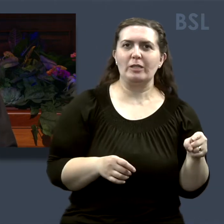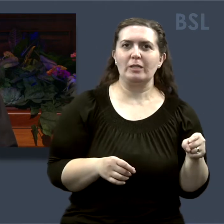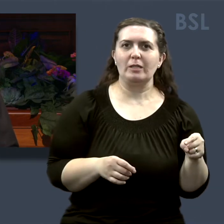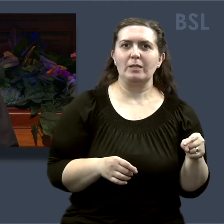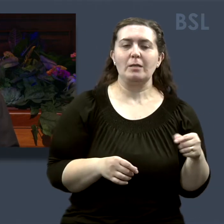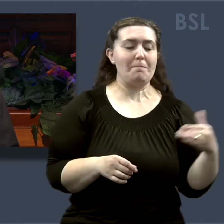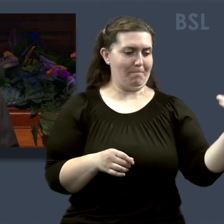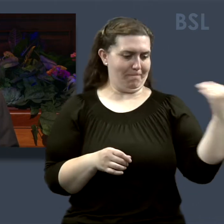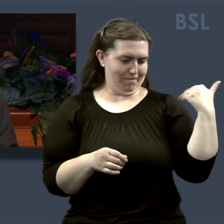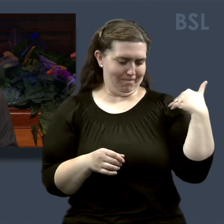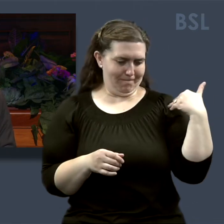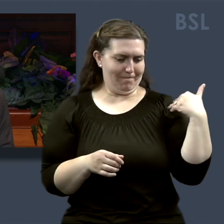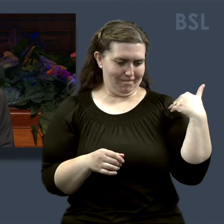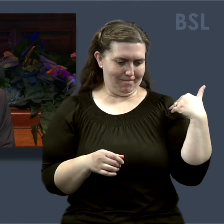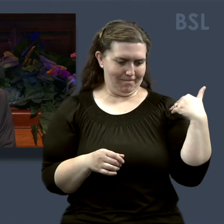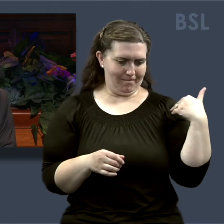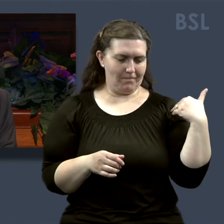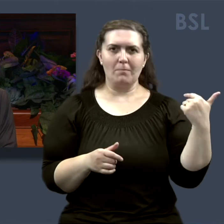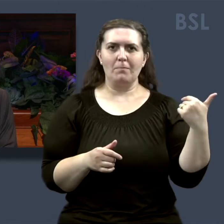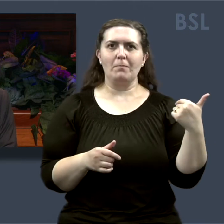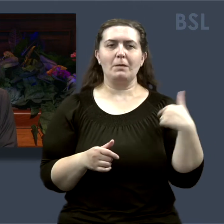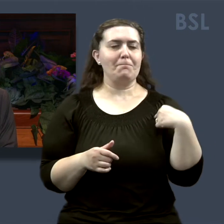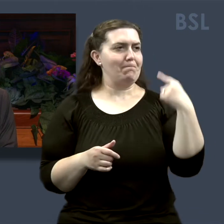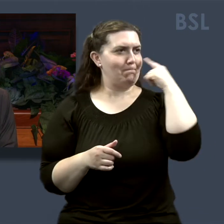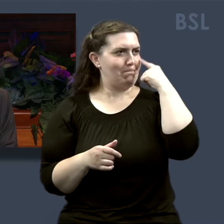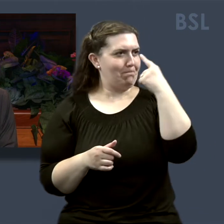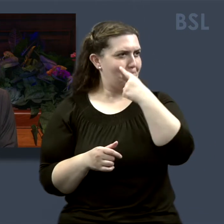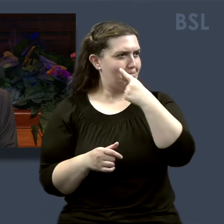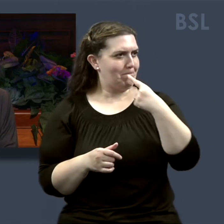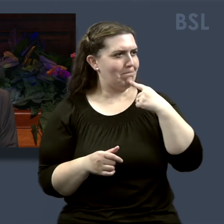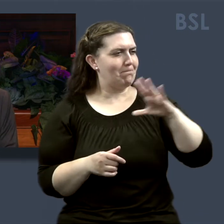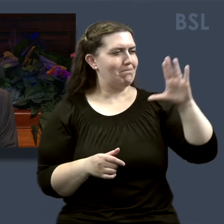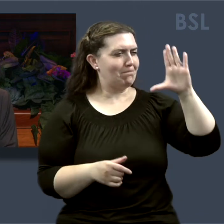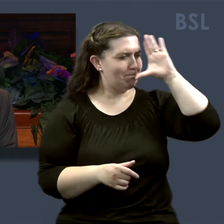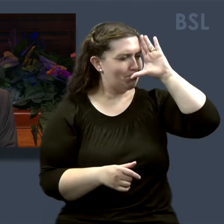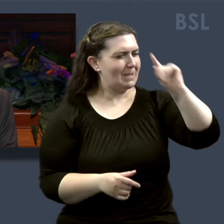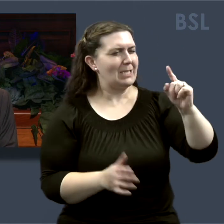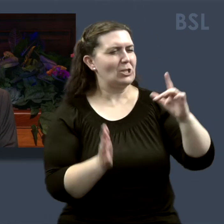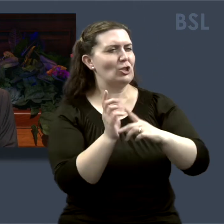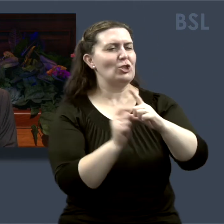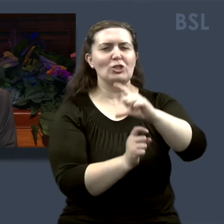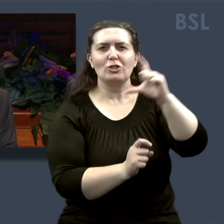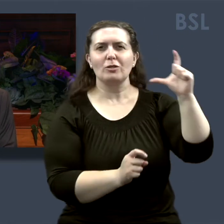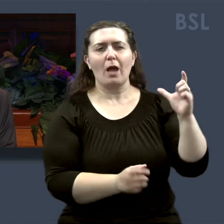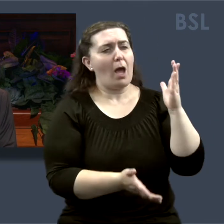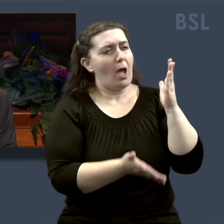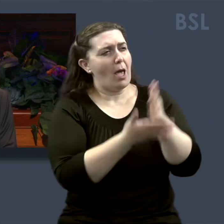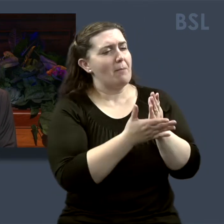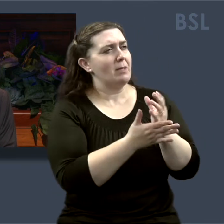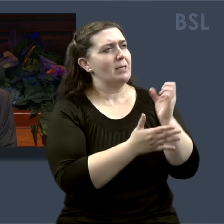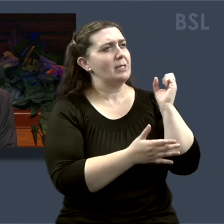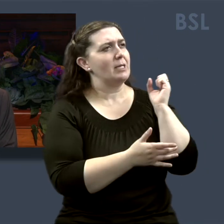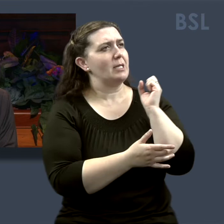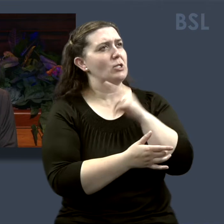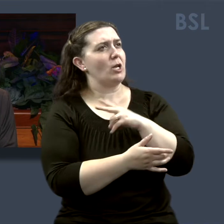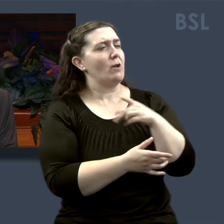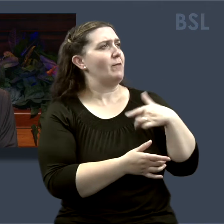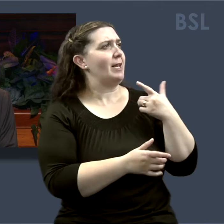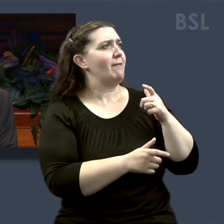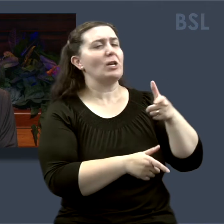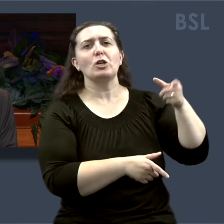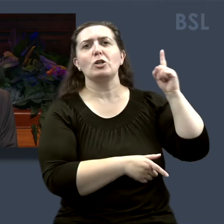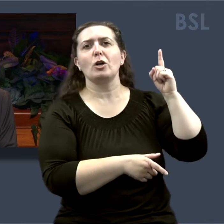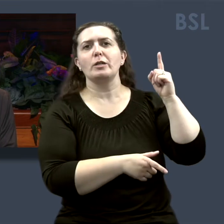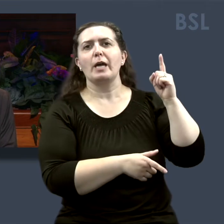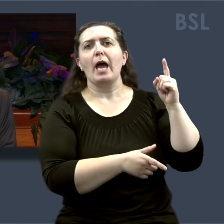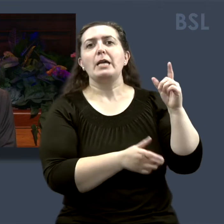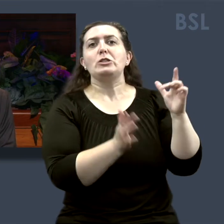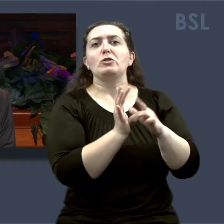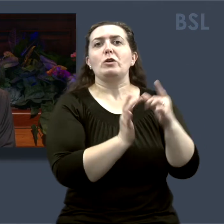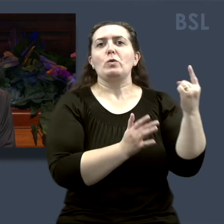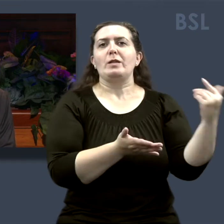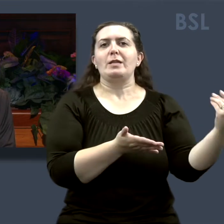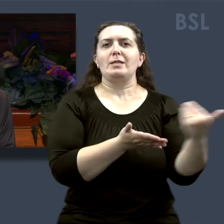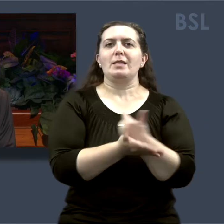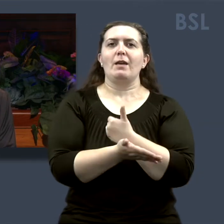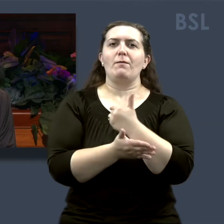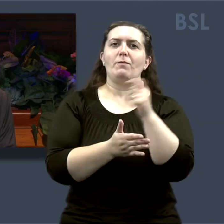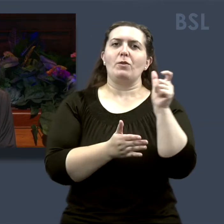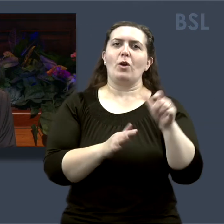Following the prompting, I offered a witness that Jesus Christ is the Son of the living God and the Saviour of the world.